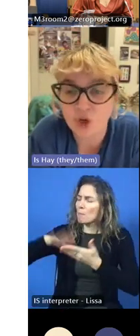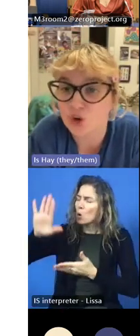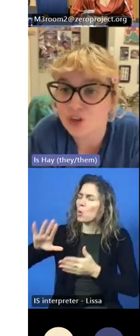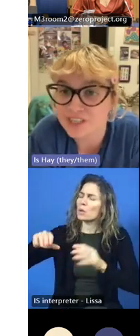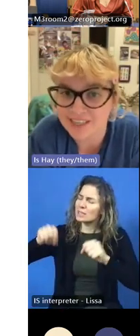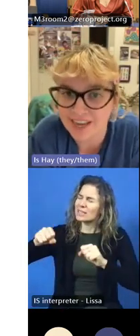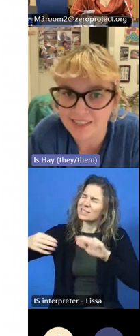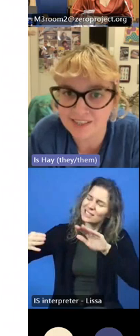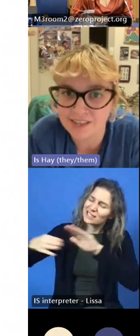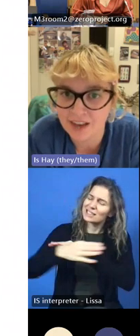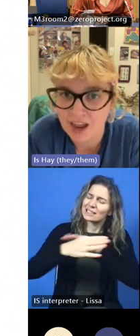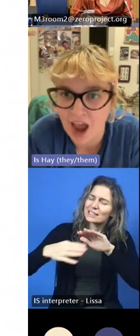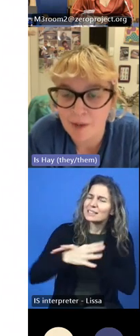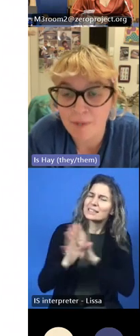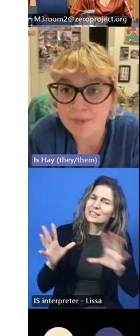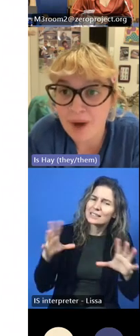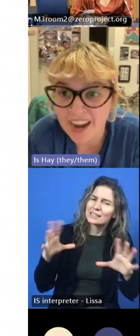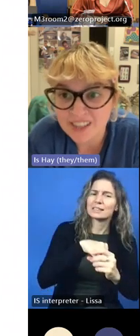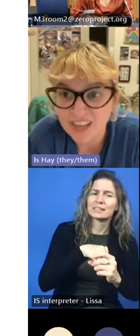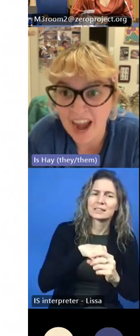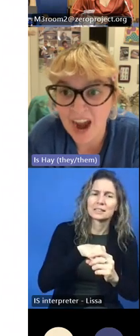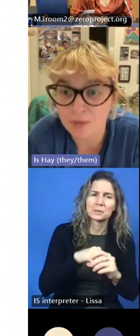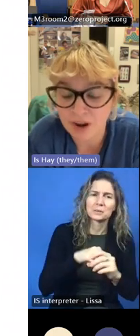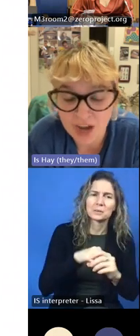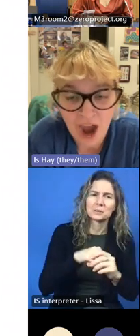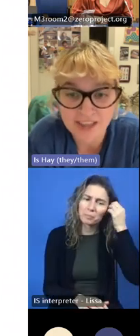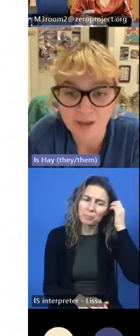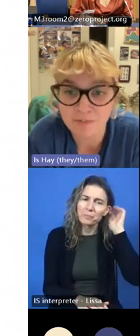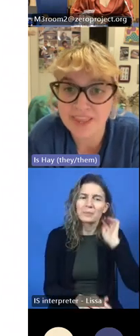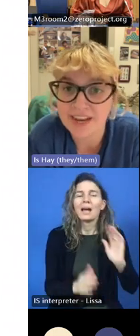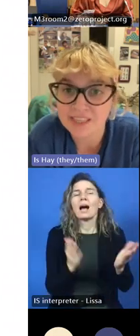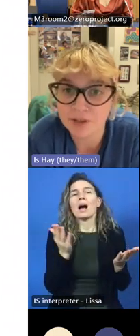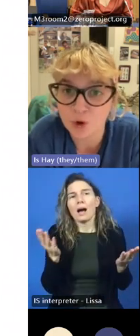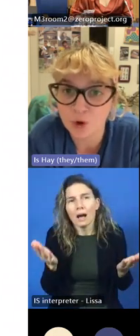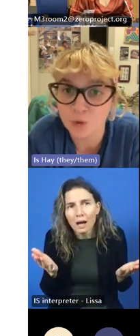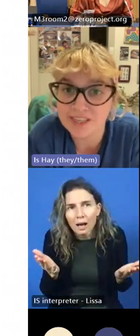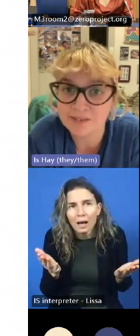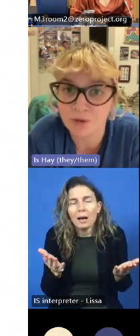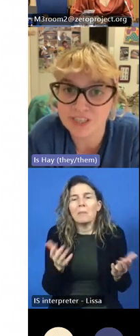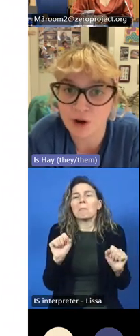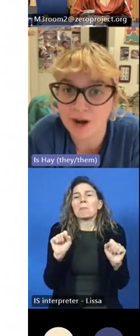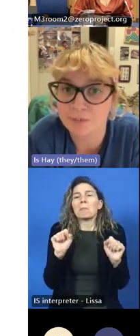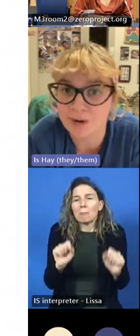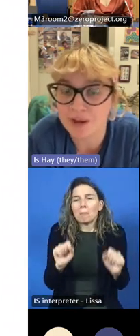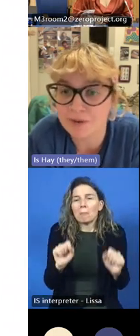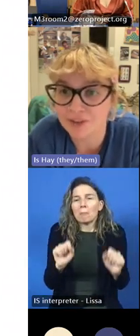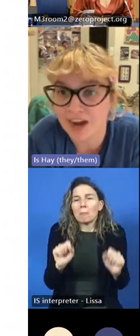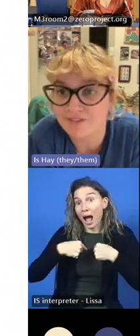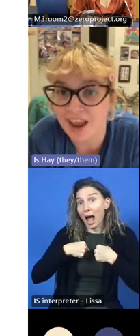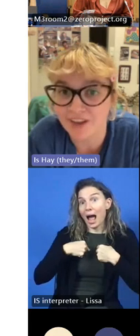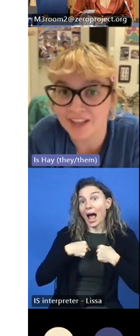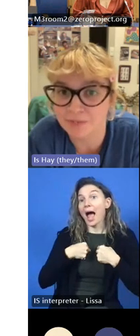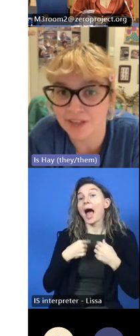made huge success. I might be biased but they are some of the coolest young people I've ever had the